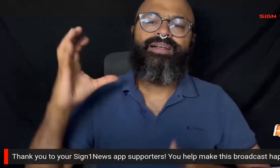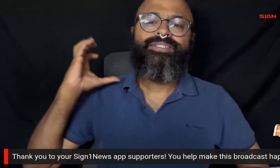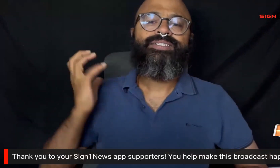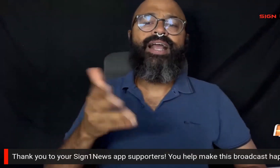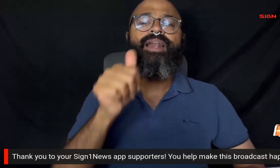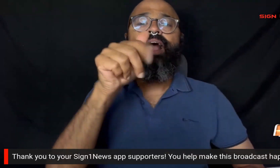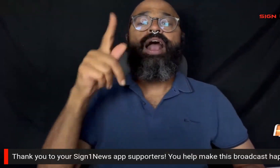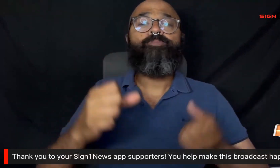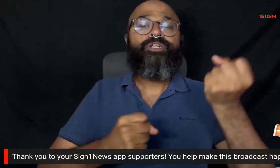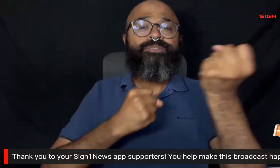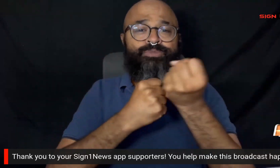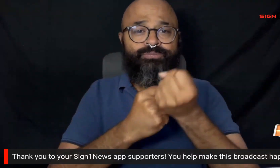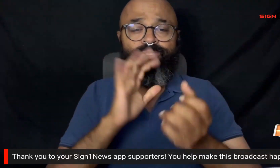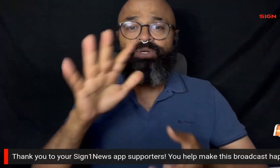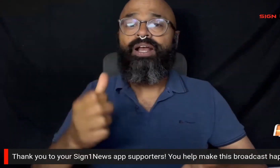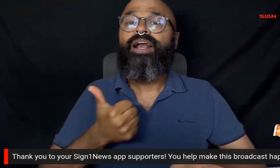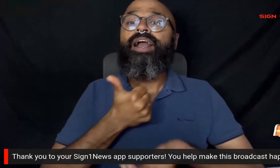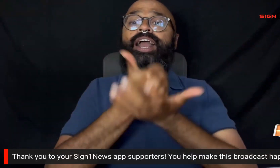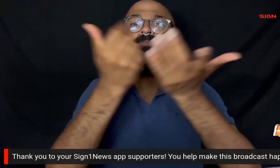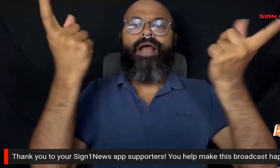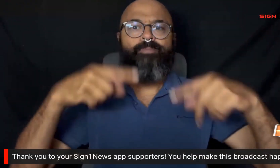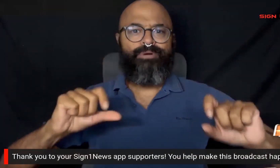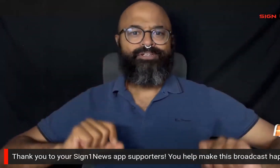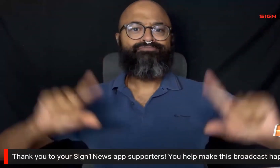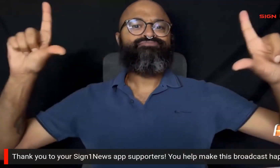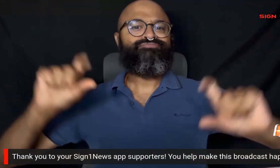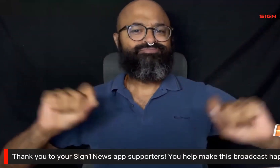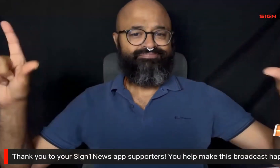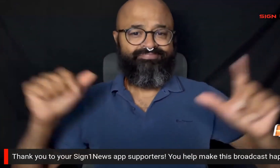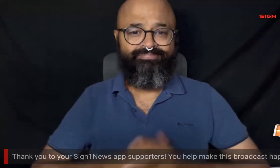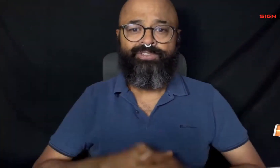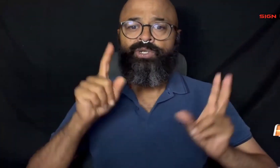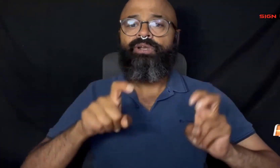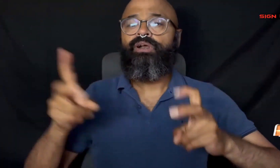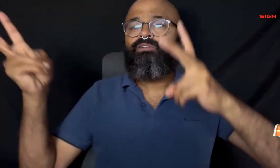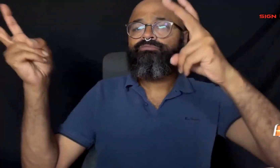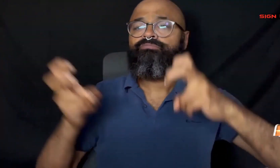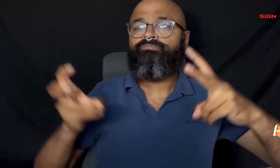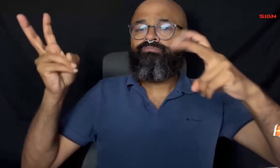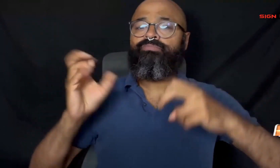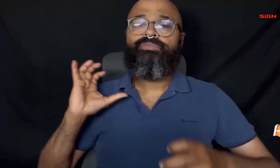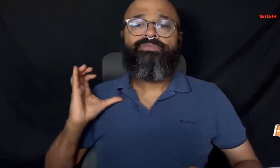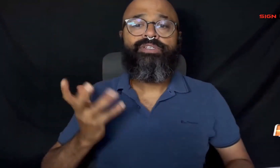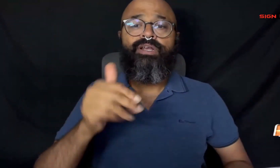app supporters you help make this broadcast happen you can download the Sign1News app by